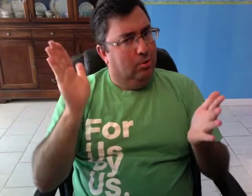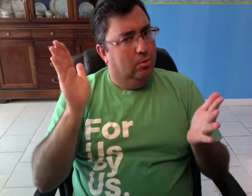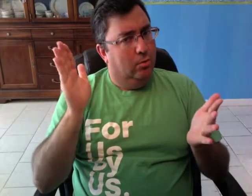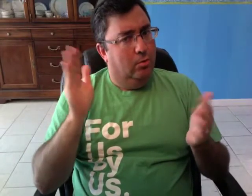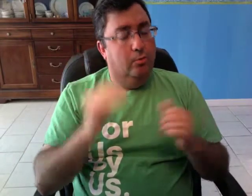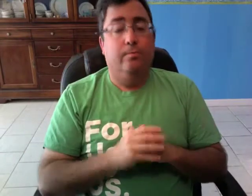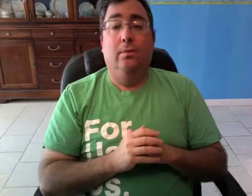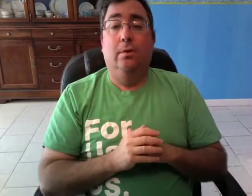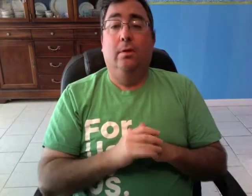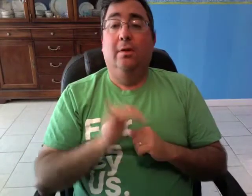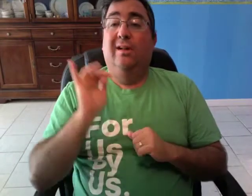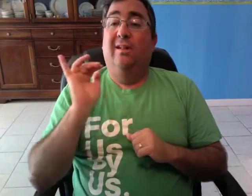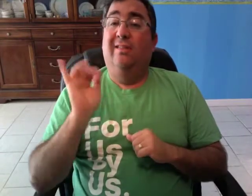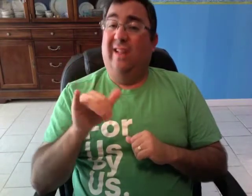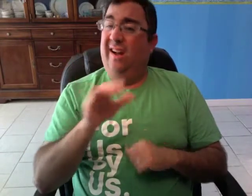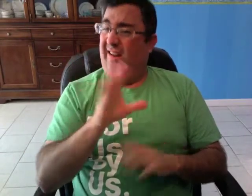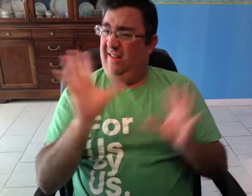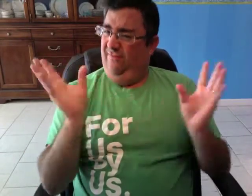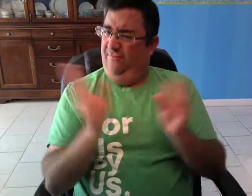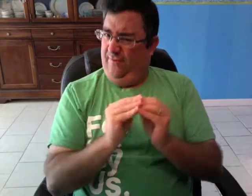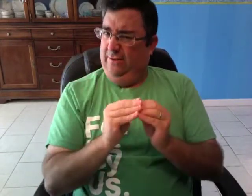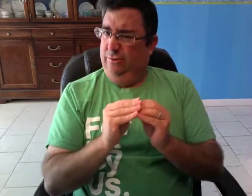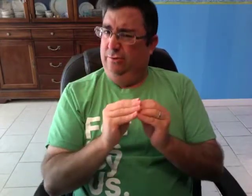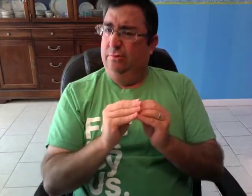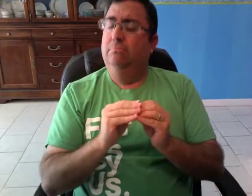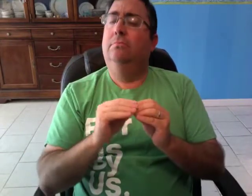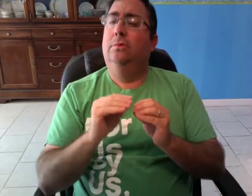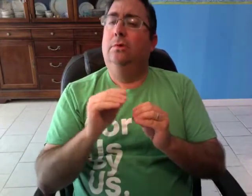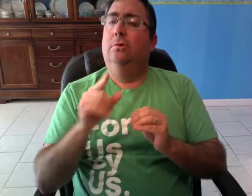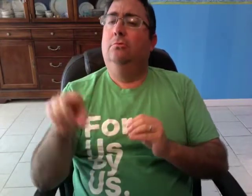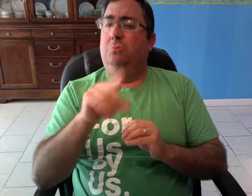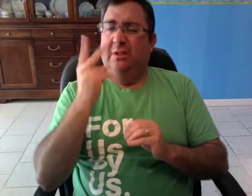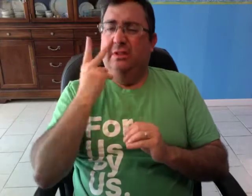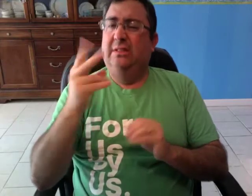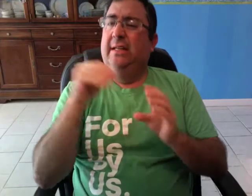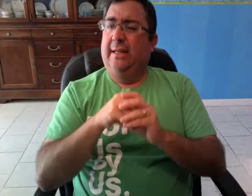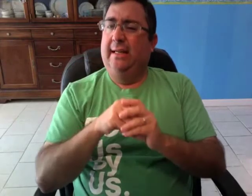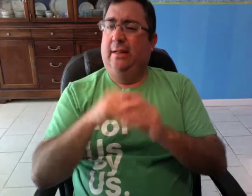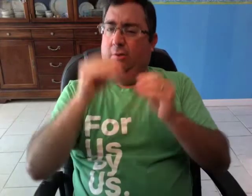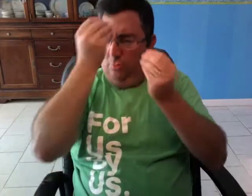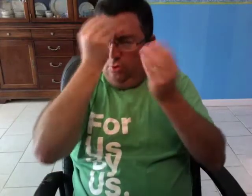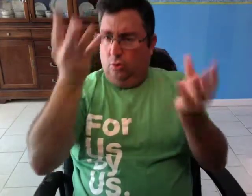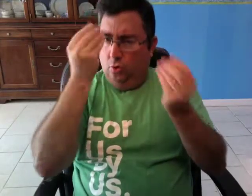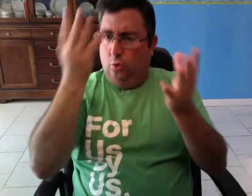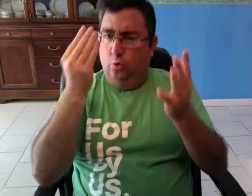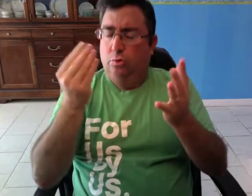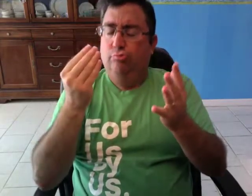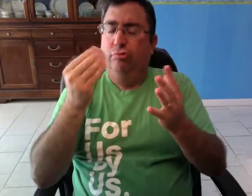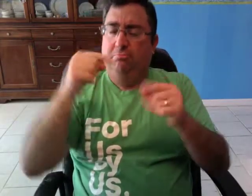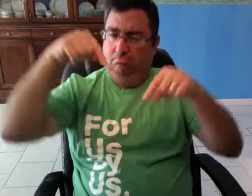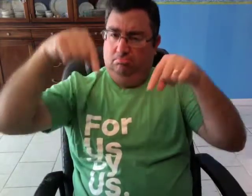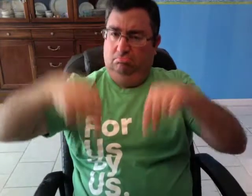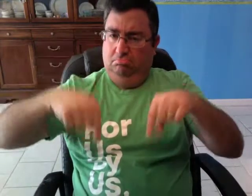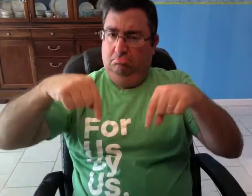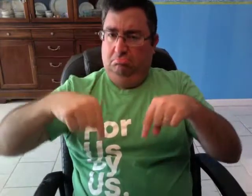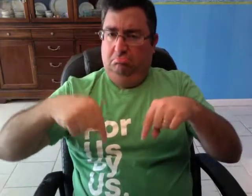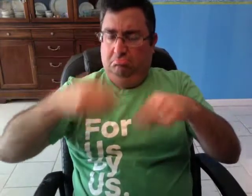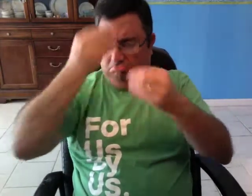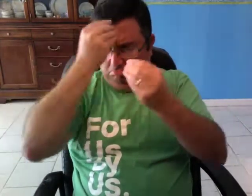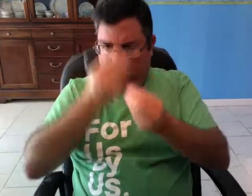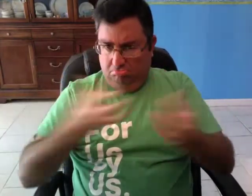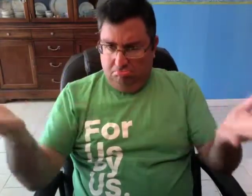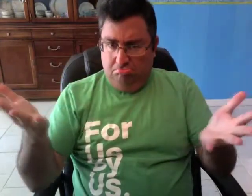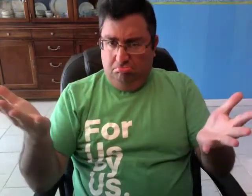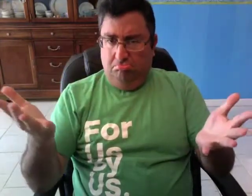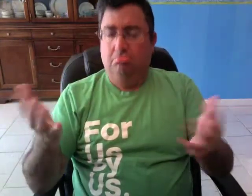You can read about this convention in the link below.